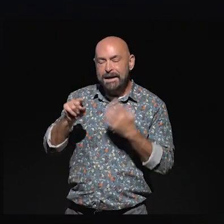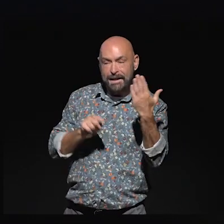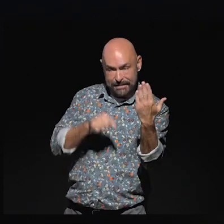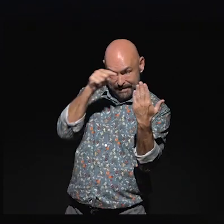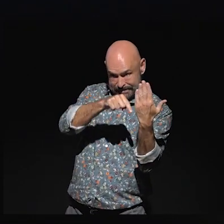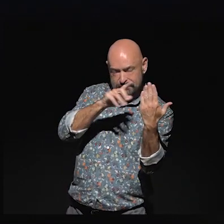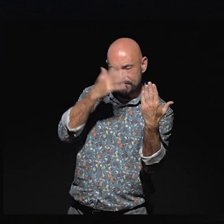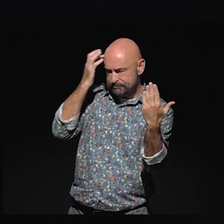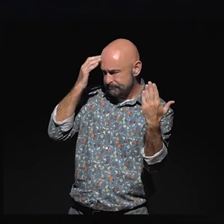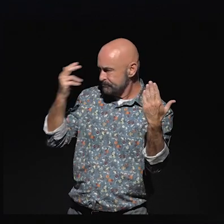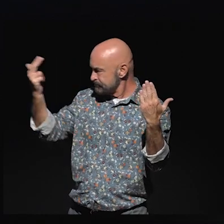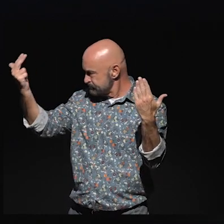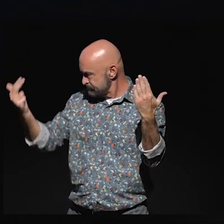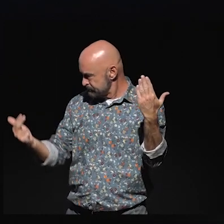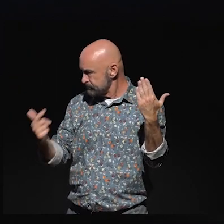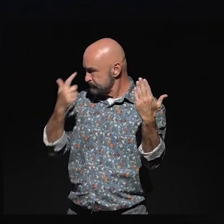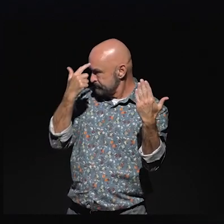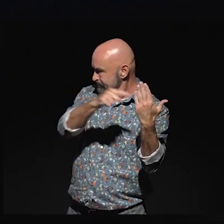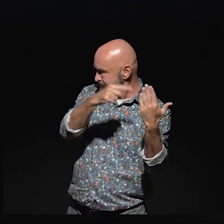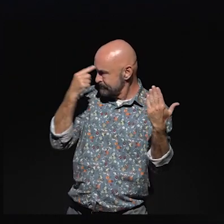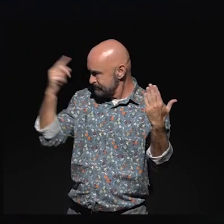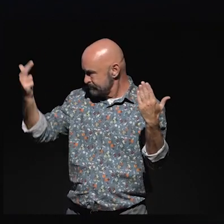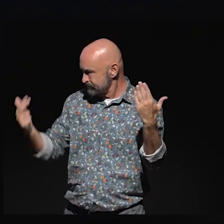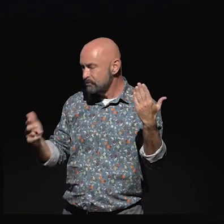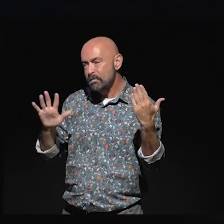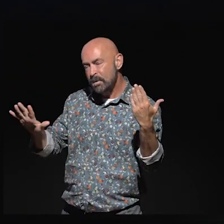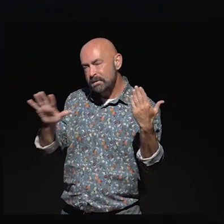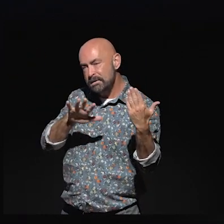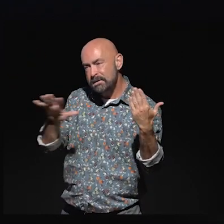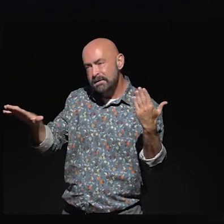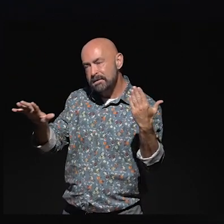as he re-imagines a major seated portrait